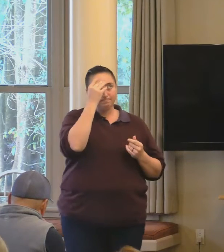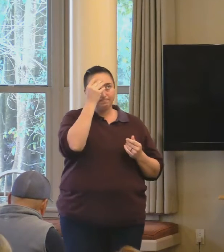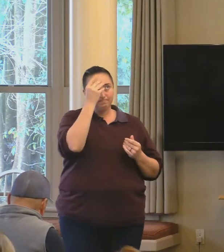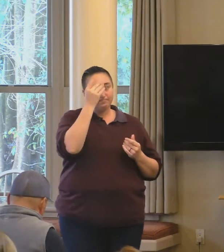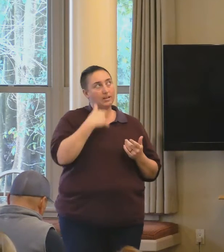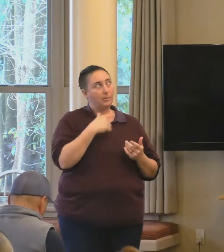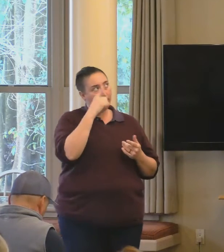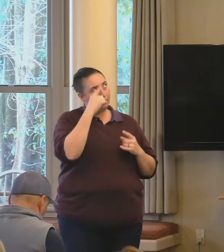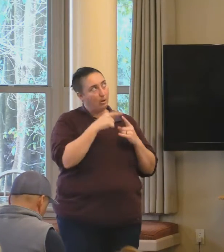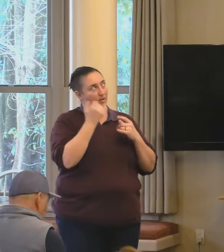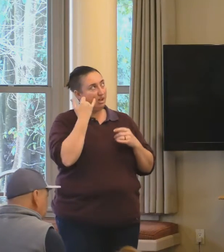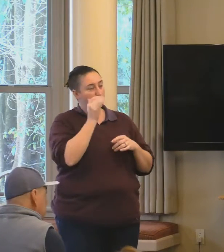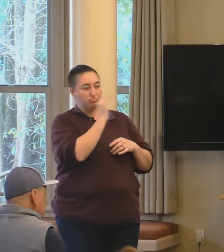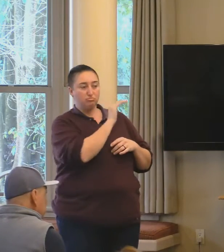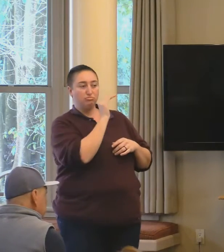trained for and then make a decision to alert their handler.